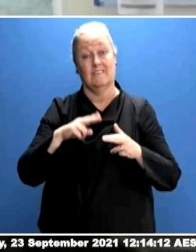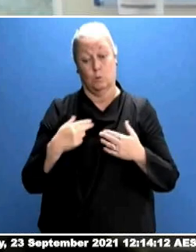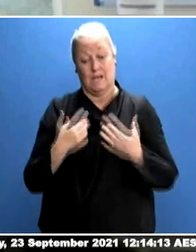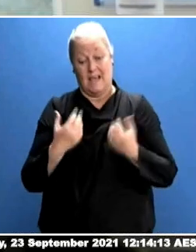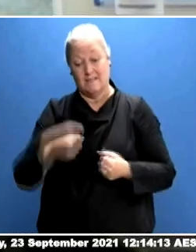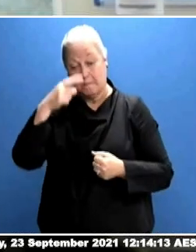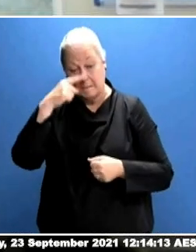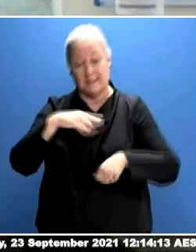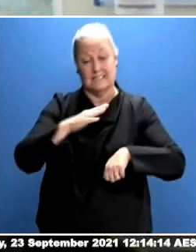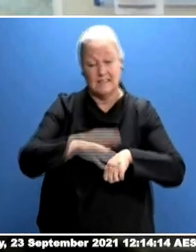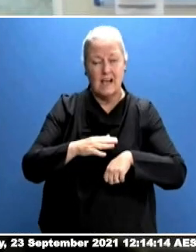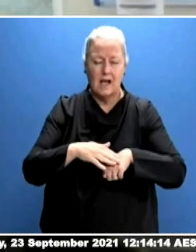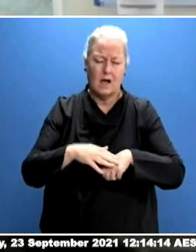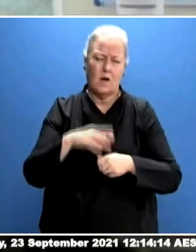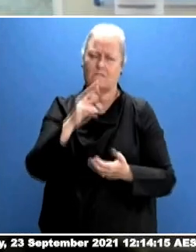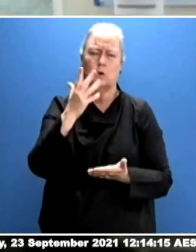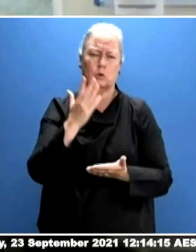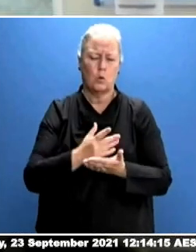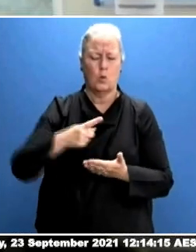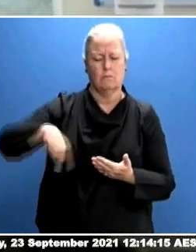Yes, and the correspondence that we'll be going to,